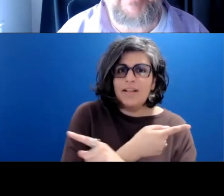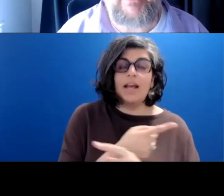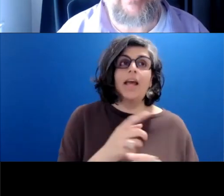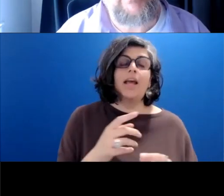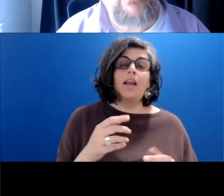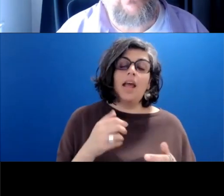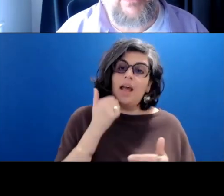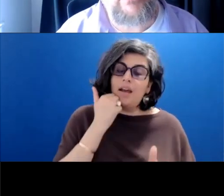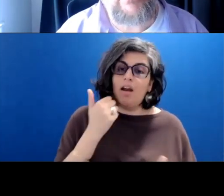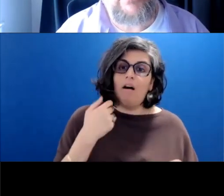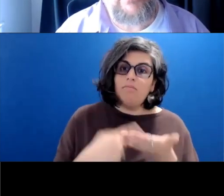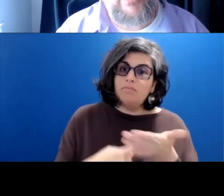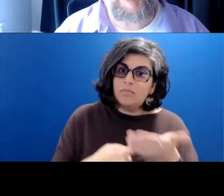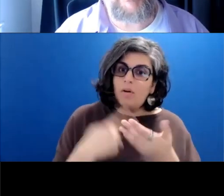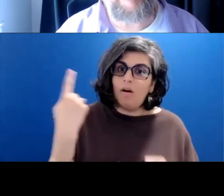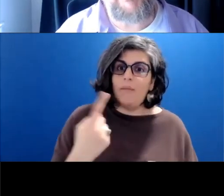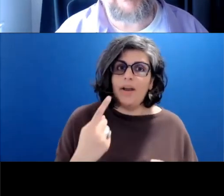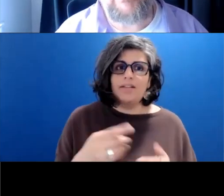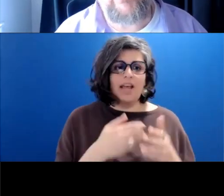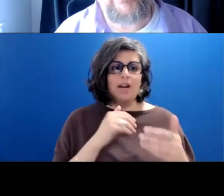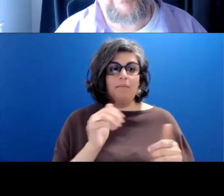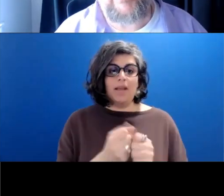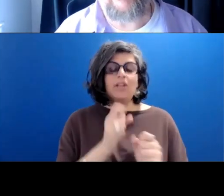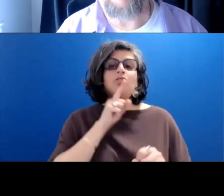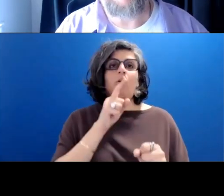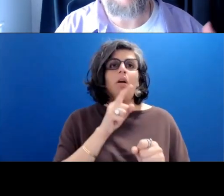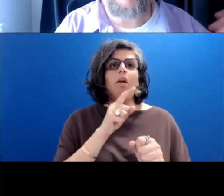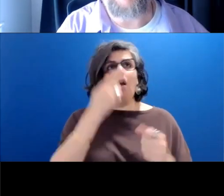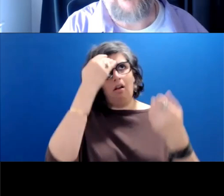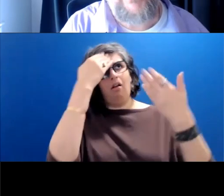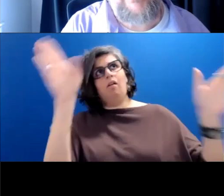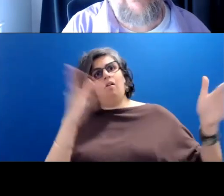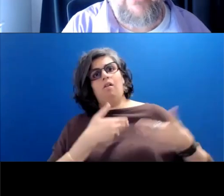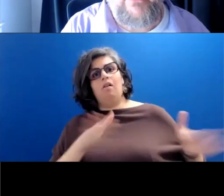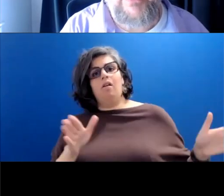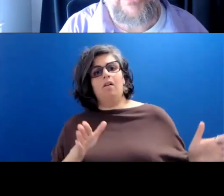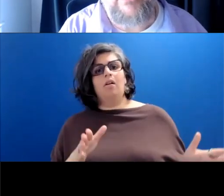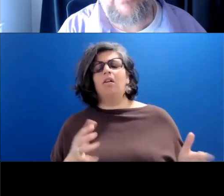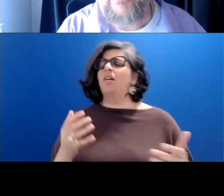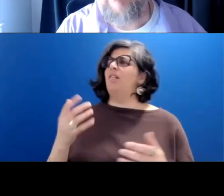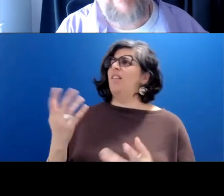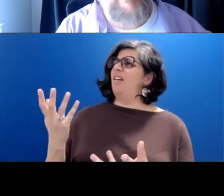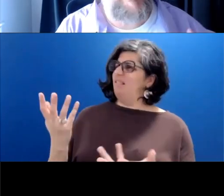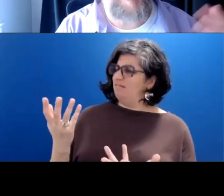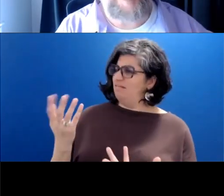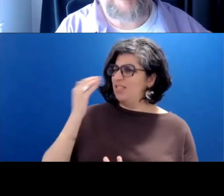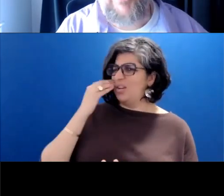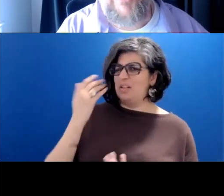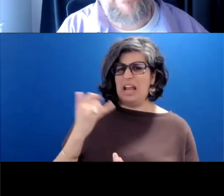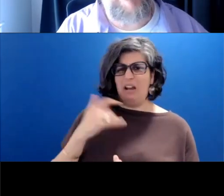to say, "You know what? I'm thinking about this differently now. Can we go in a different direction?" And that might mean talking about it,